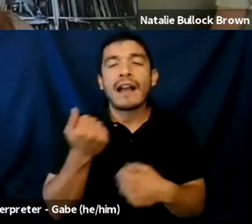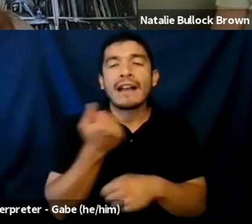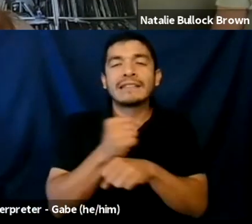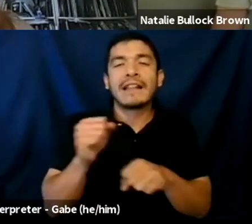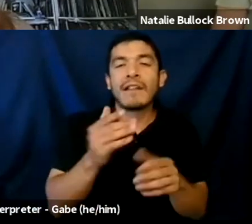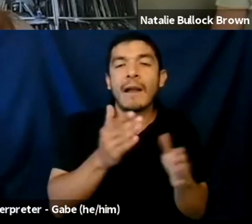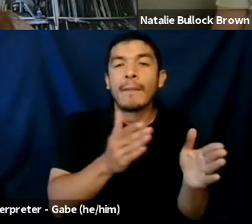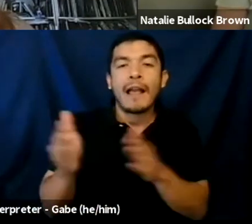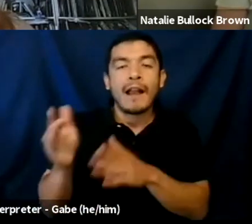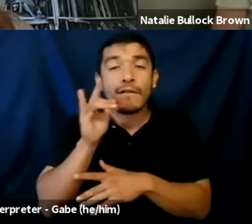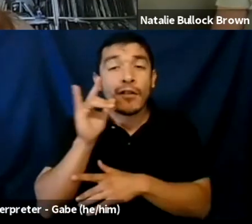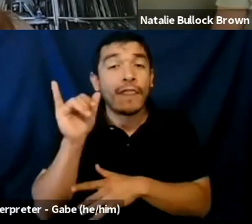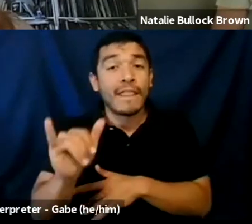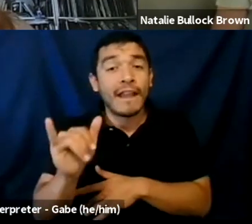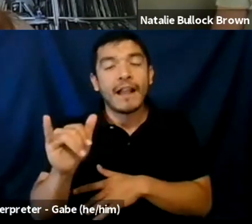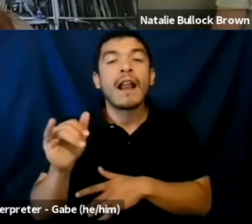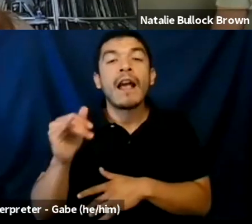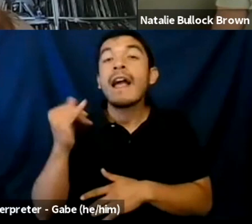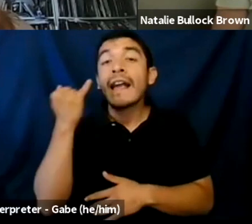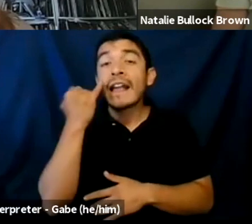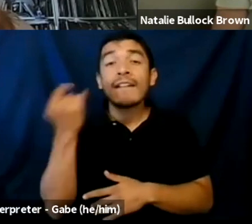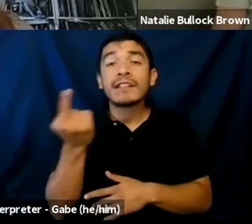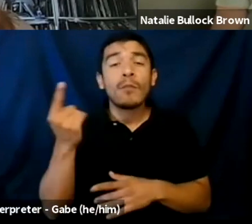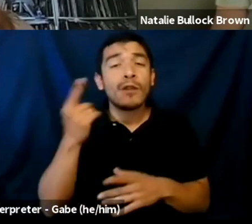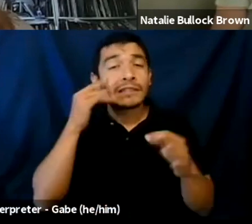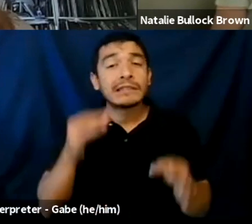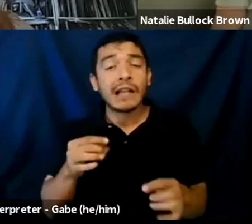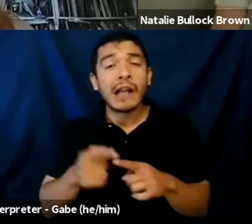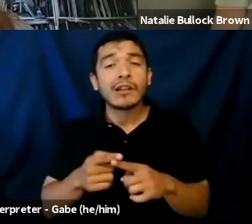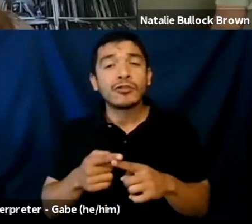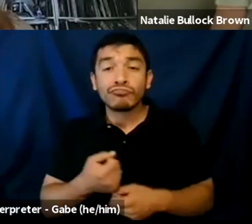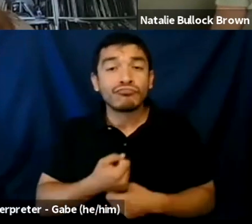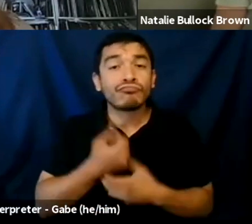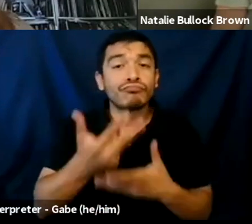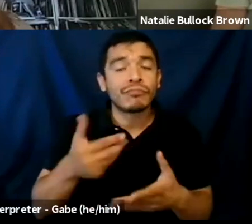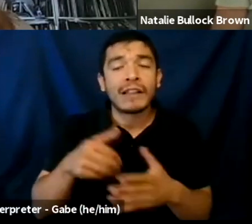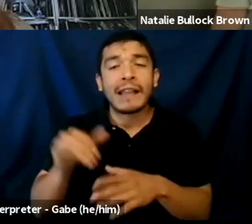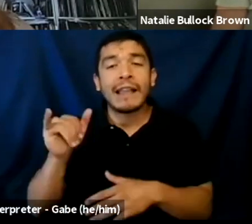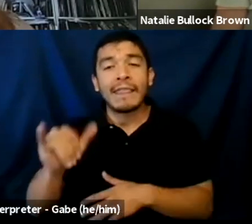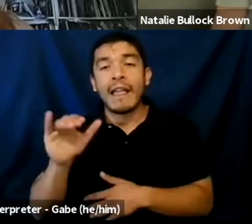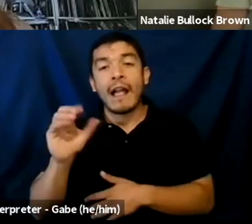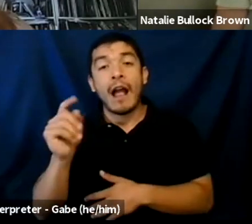in terms of if one does share within this context, what happens?